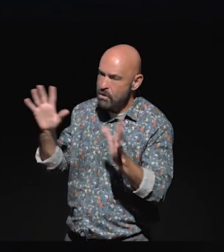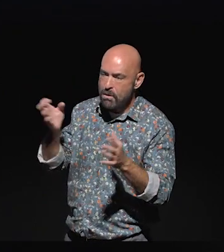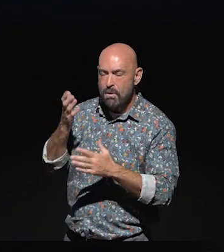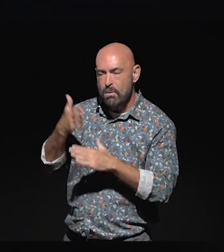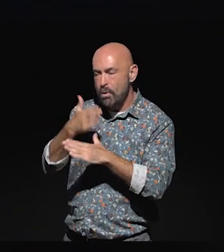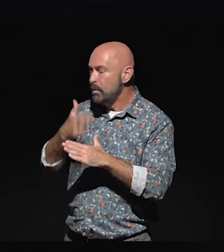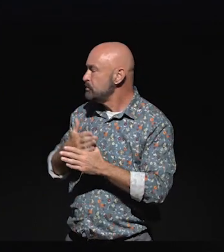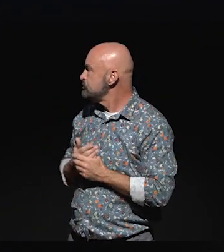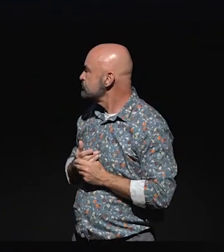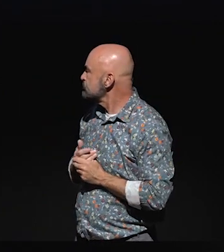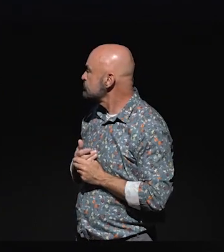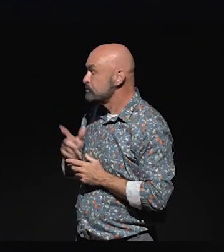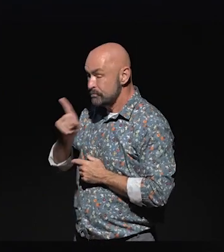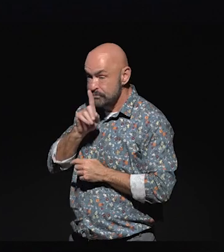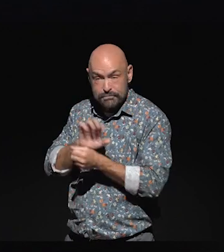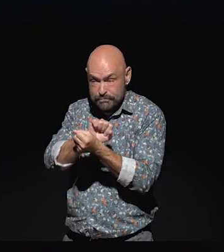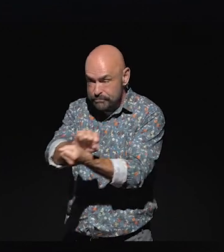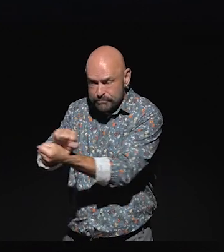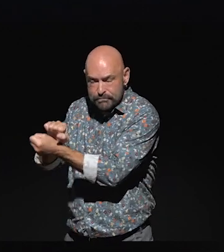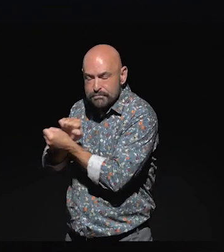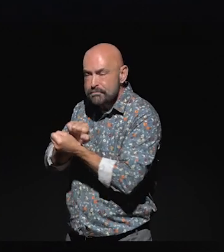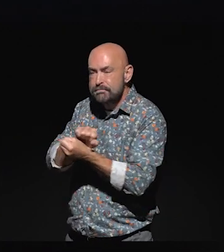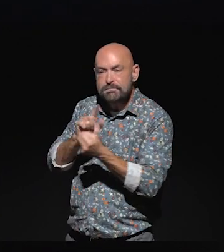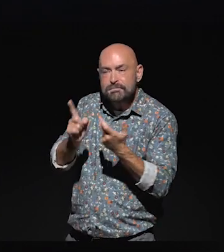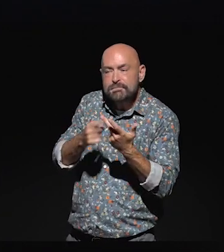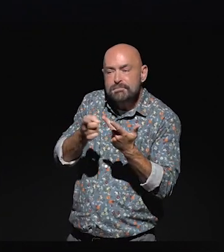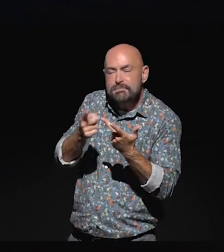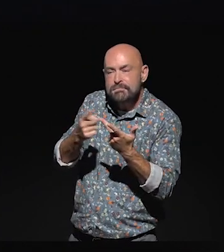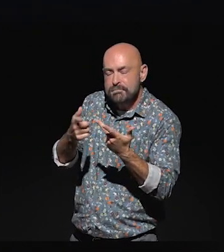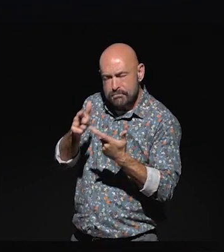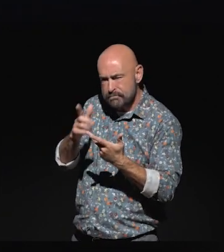but was not lent to any of them, which makes it all the more extraordinary